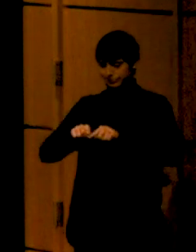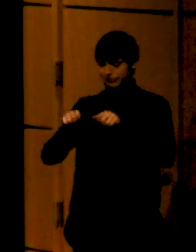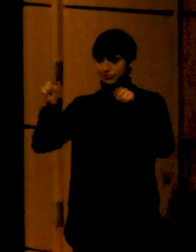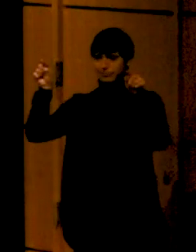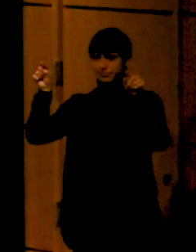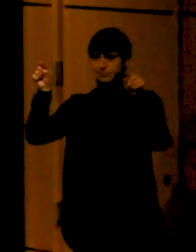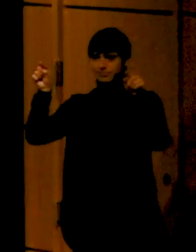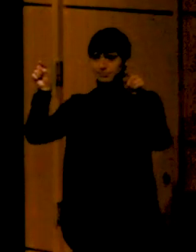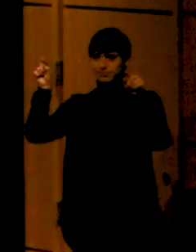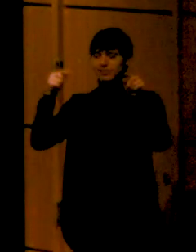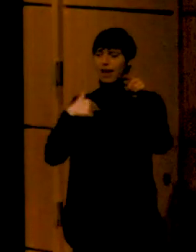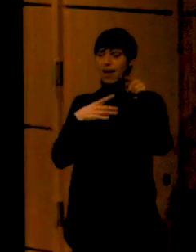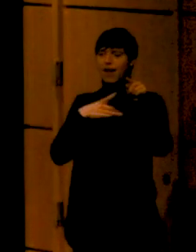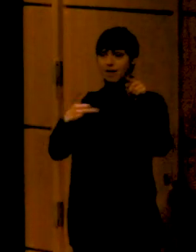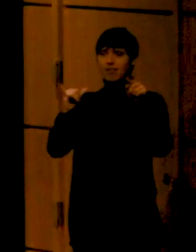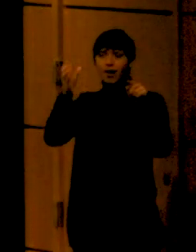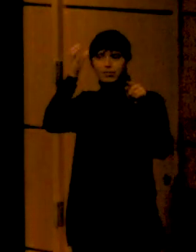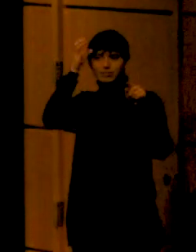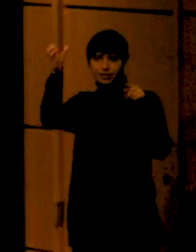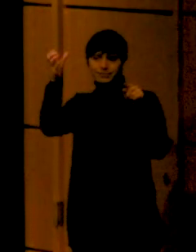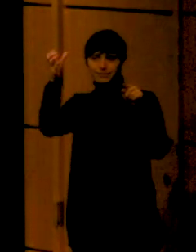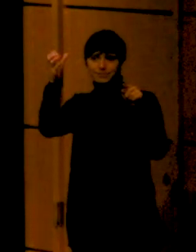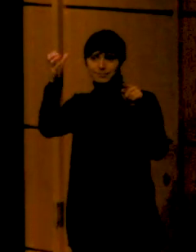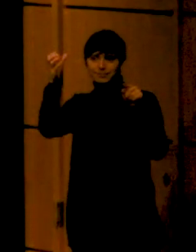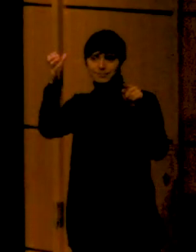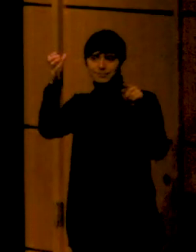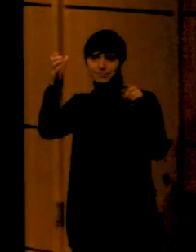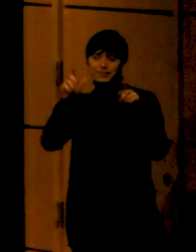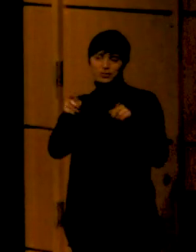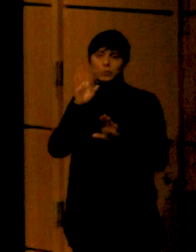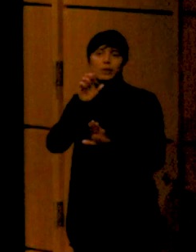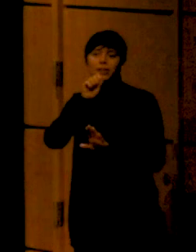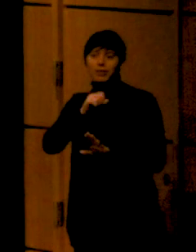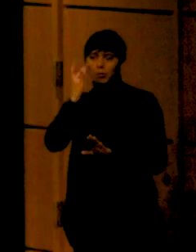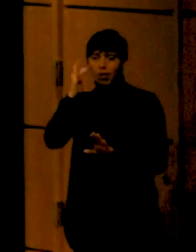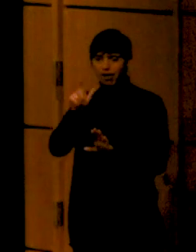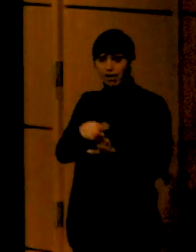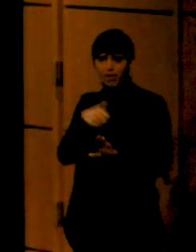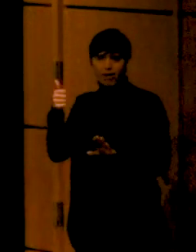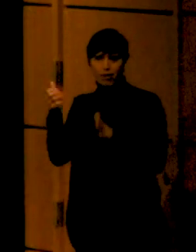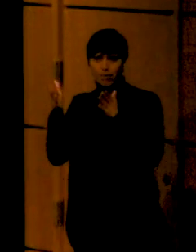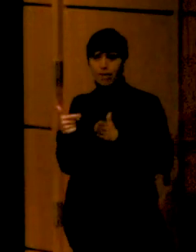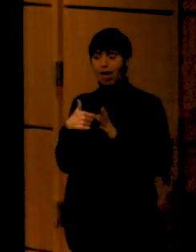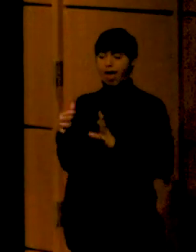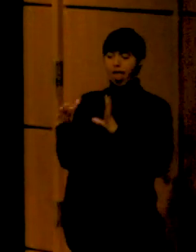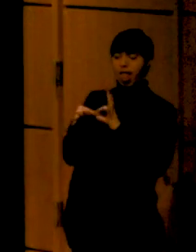And you're gonna love this because the old master guide didn't get the reference.